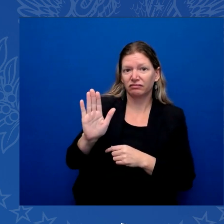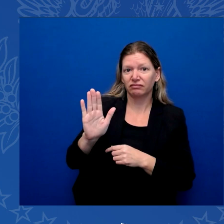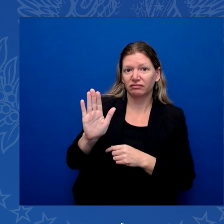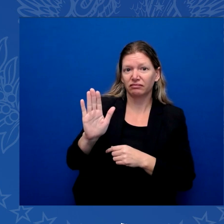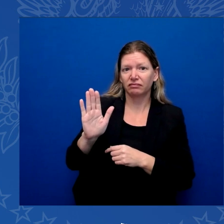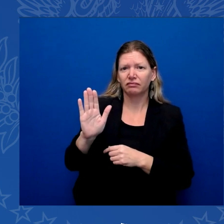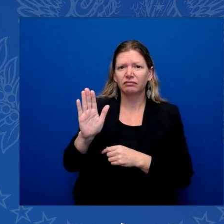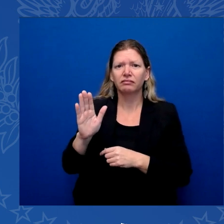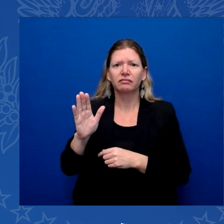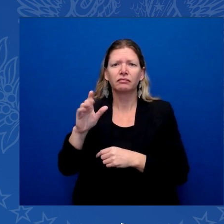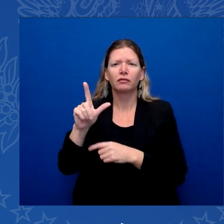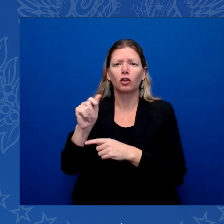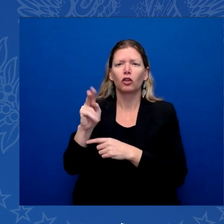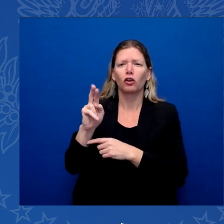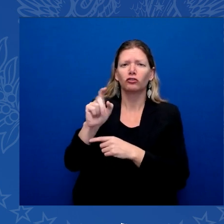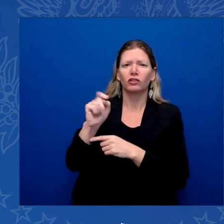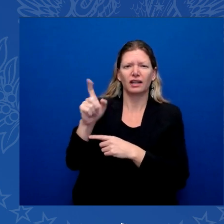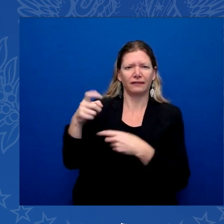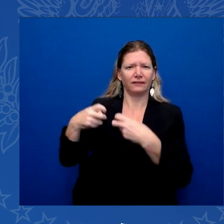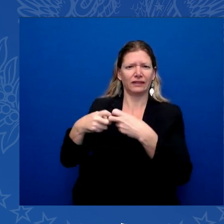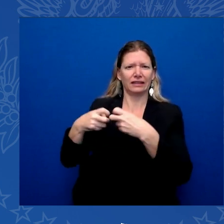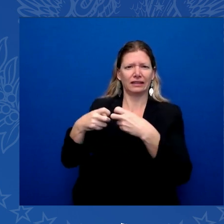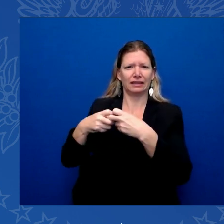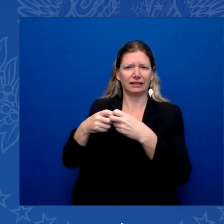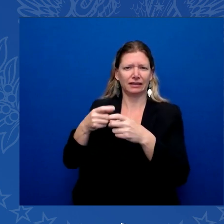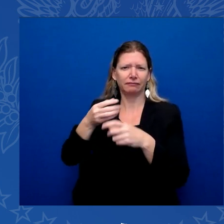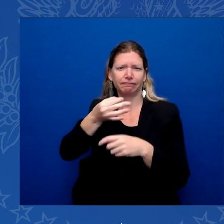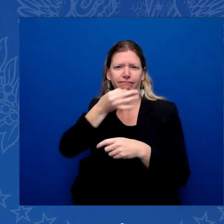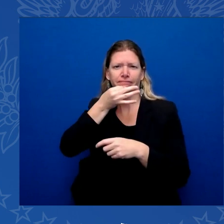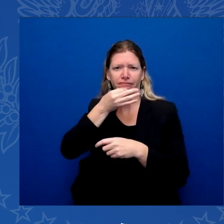and involves major companies such as Google and Team Sparkle.